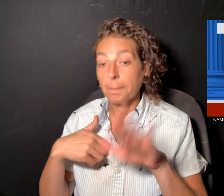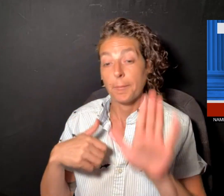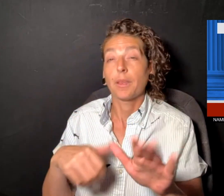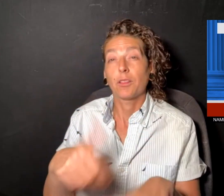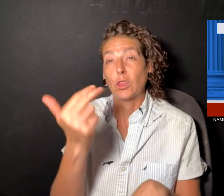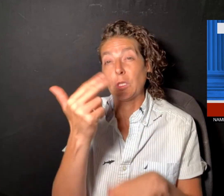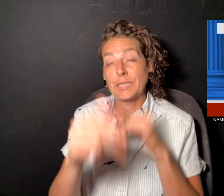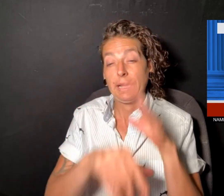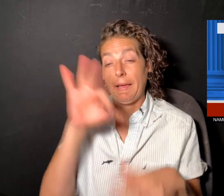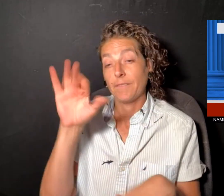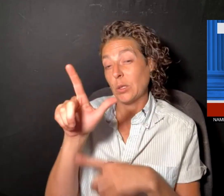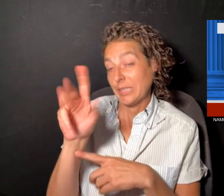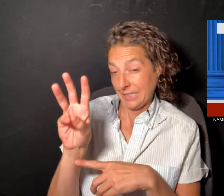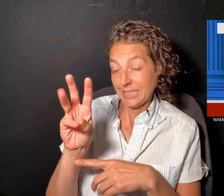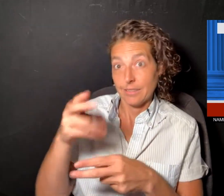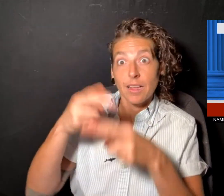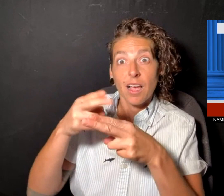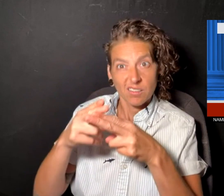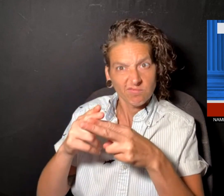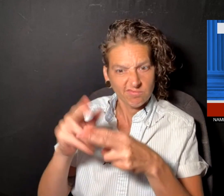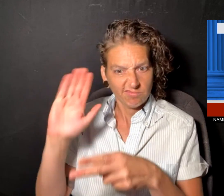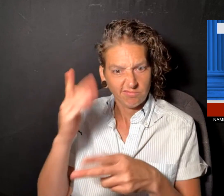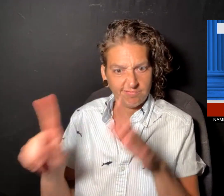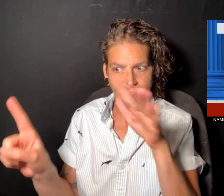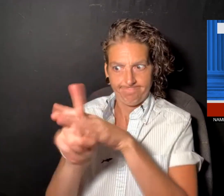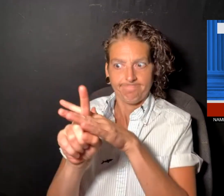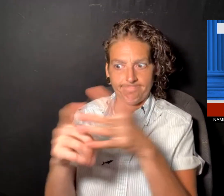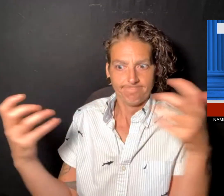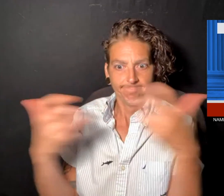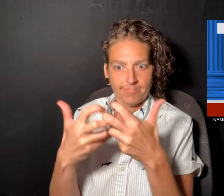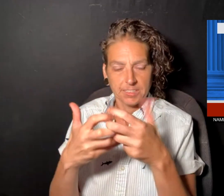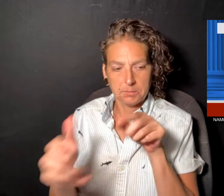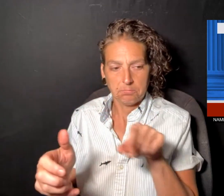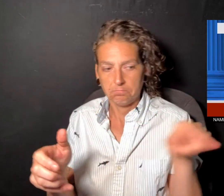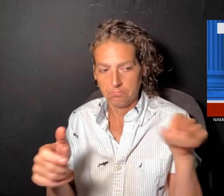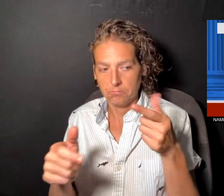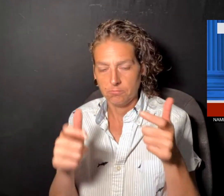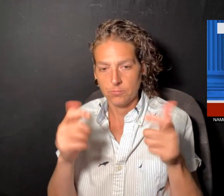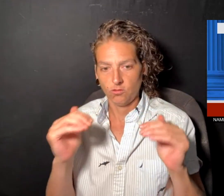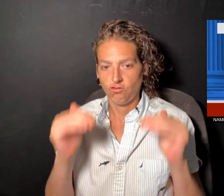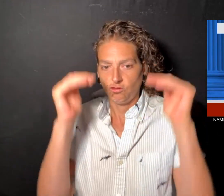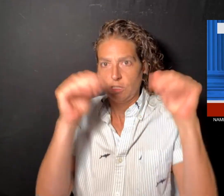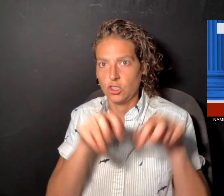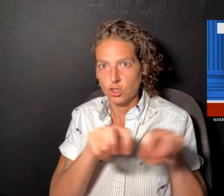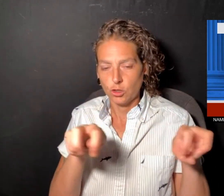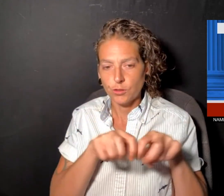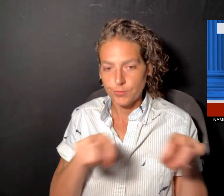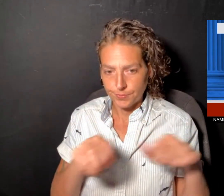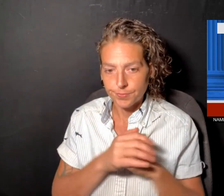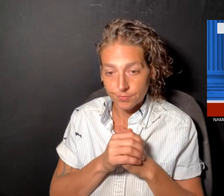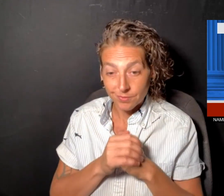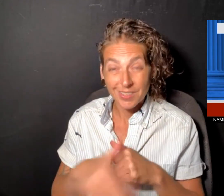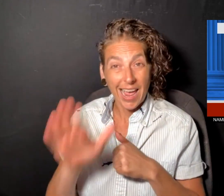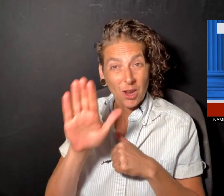but 13 of the 26 names appear to match those of the grand jurors. However,